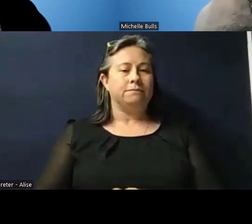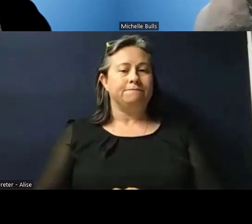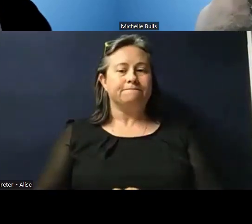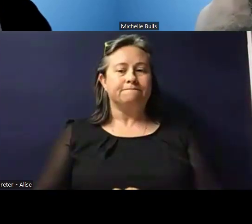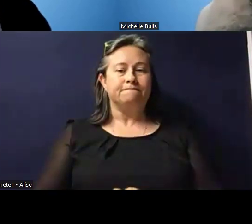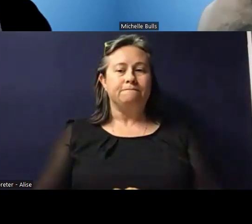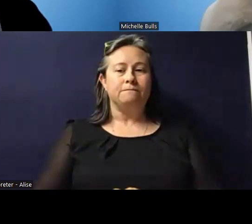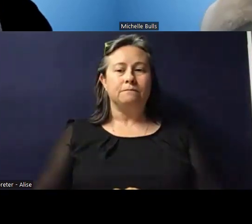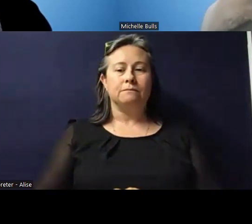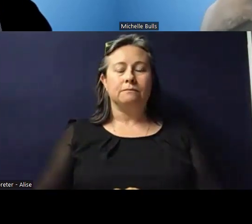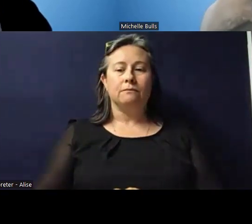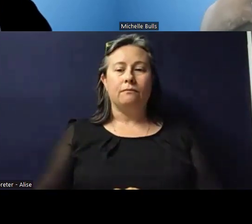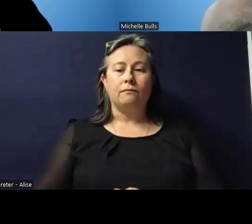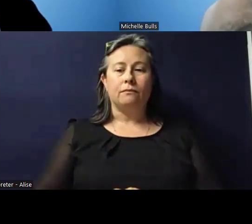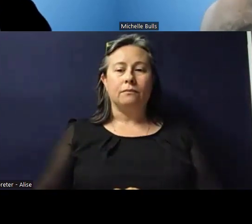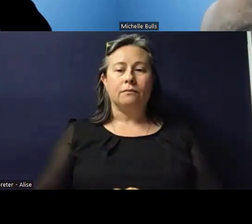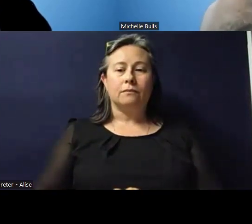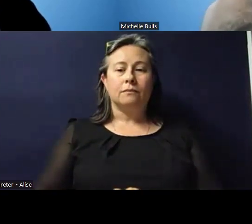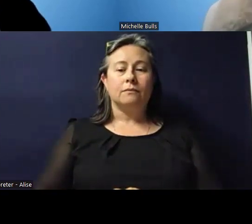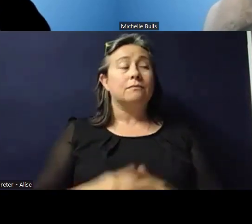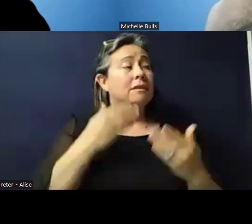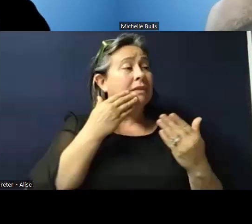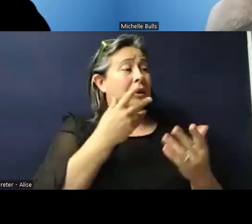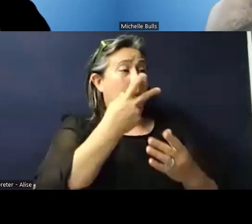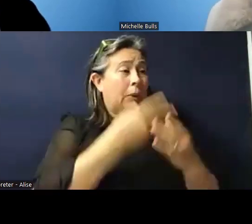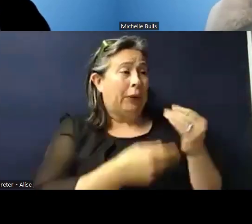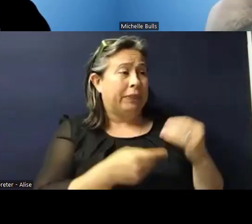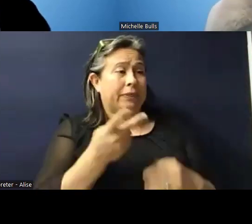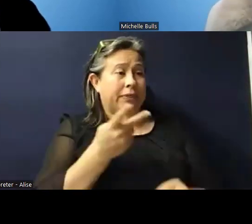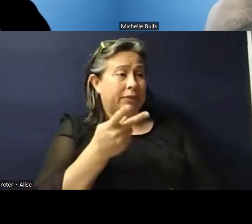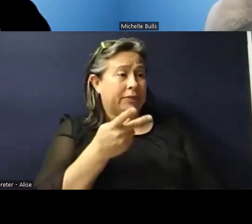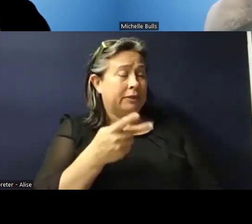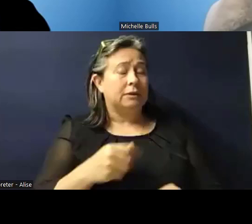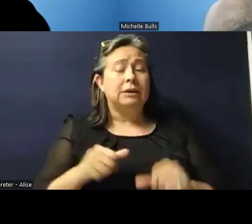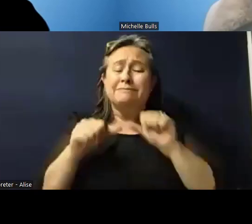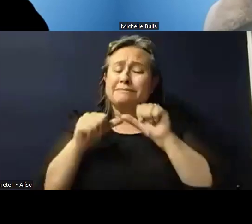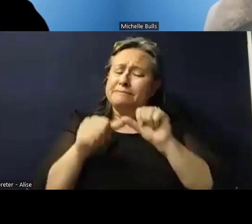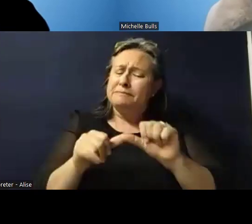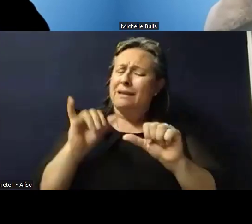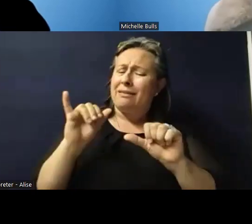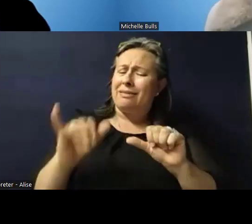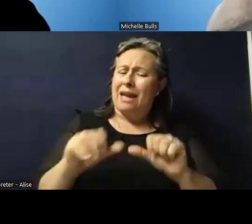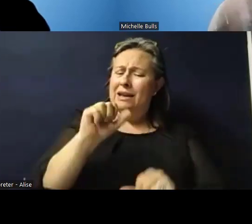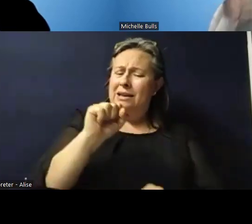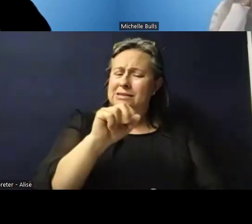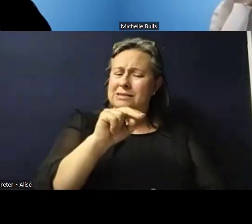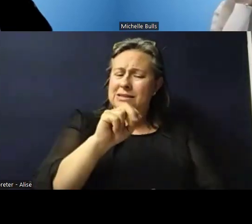Kasima Garst: That's great. Thank you both. Continuing on with that sort of SNAP-non-SNAP theme,